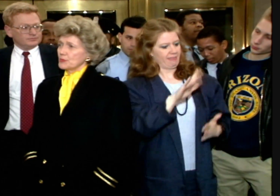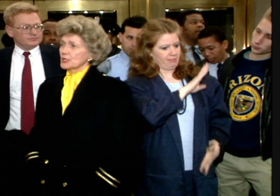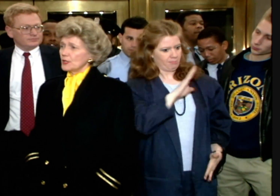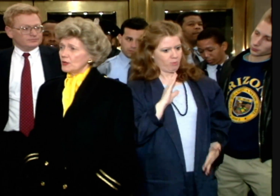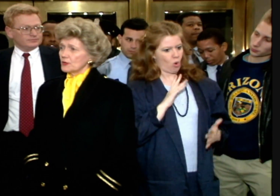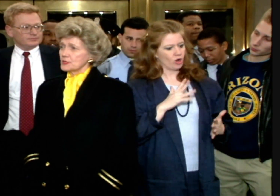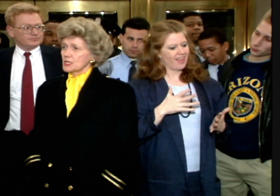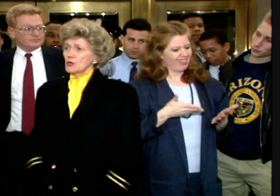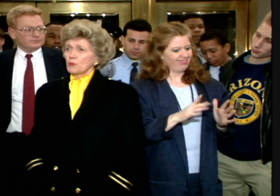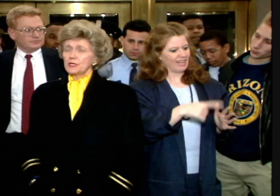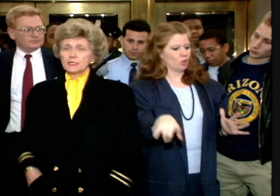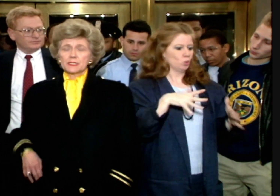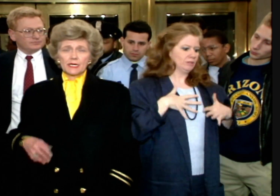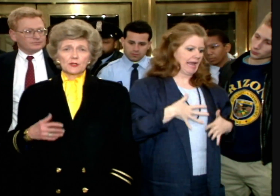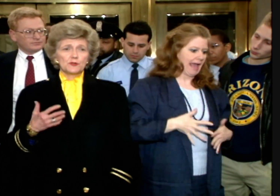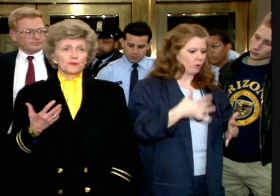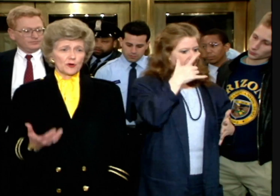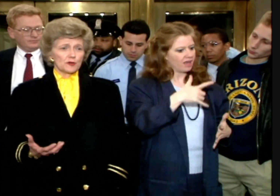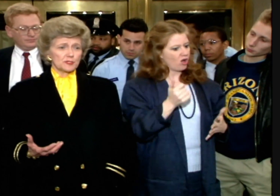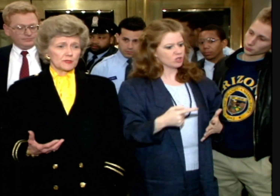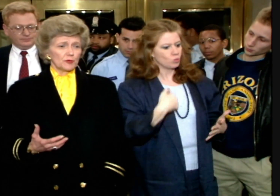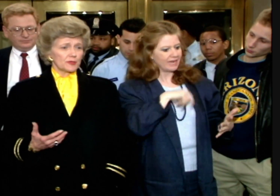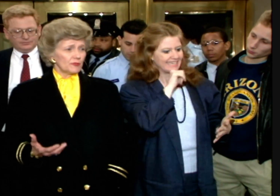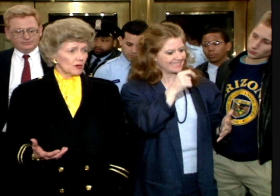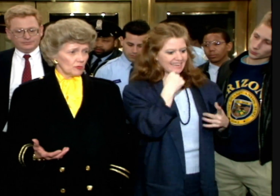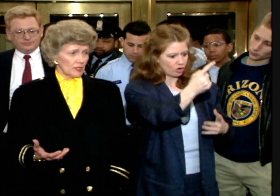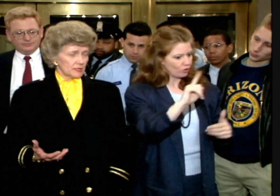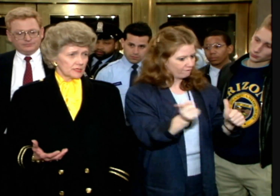because we didn't tell you first what the vote was